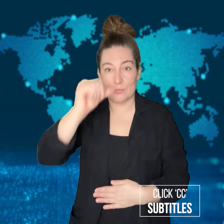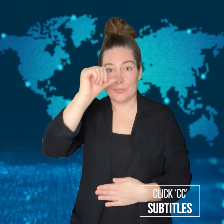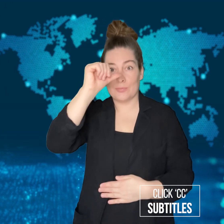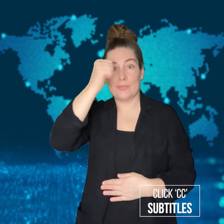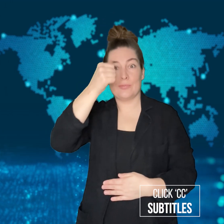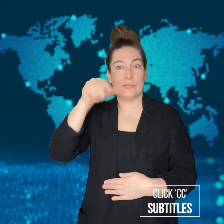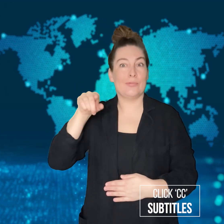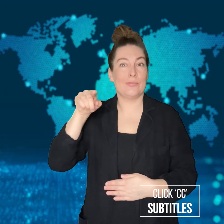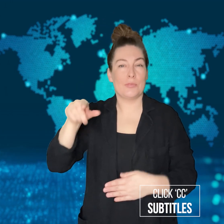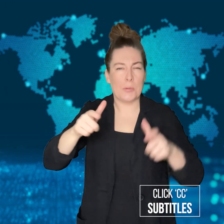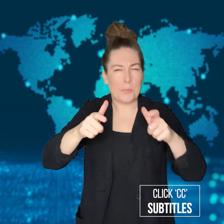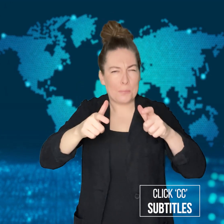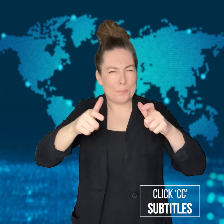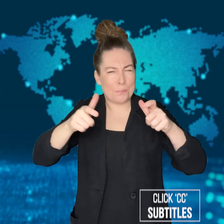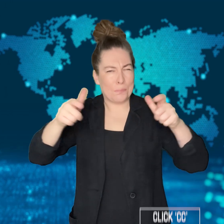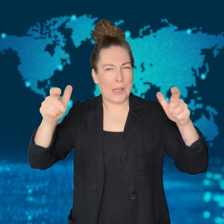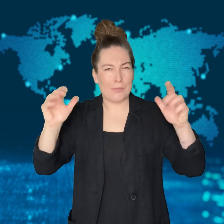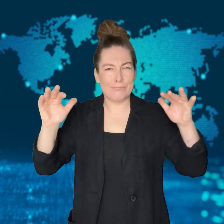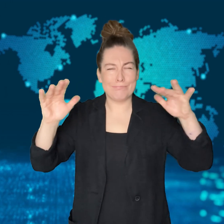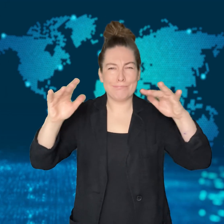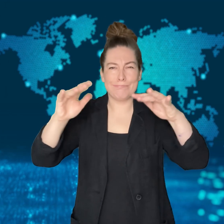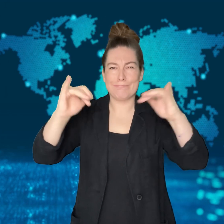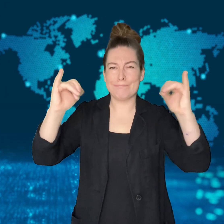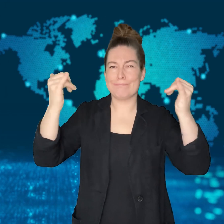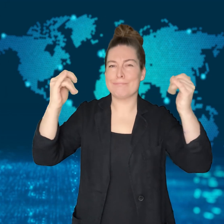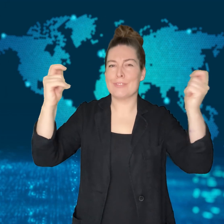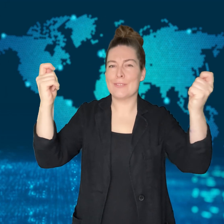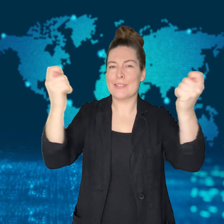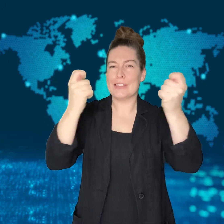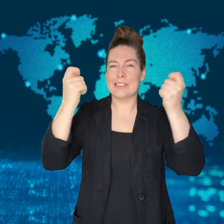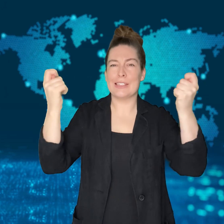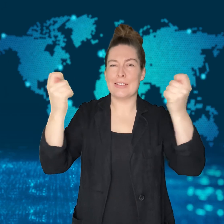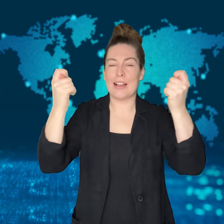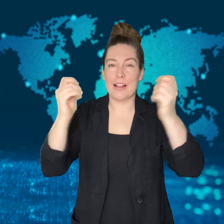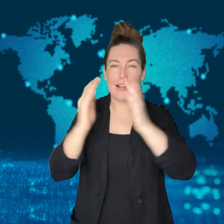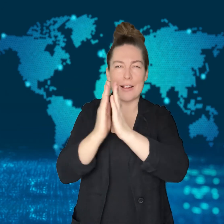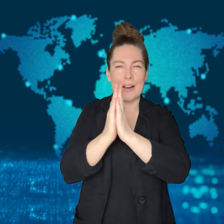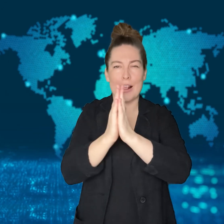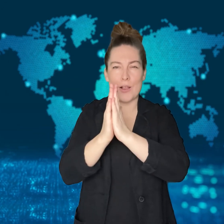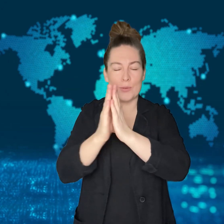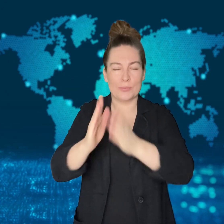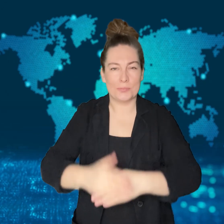Largest religious festival